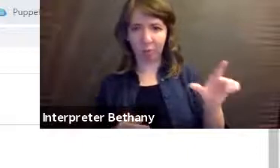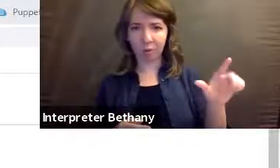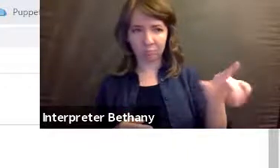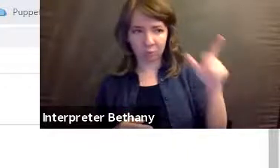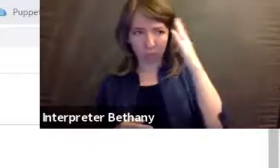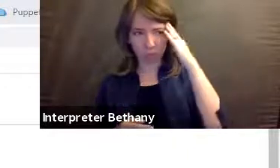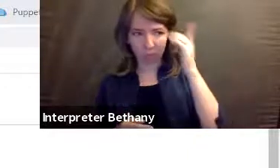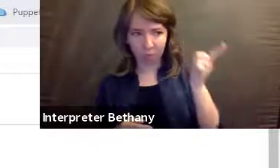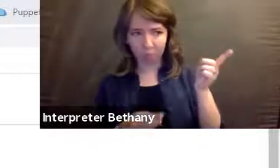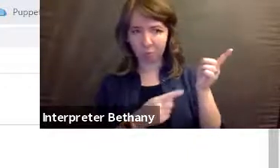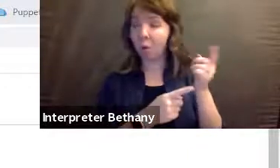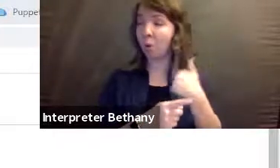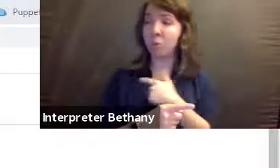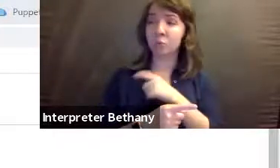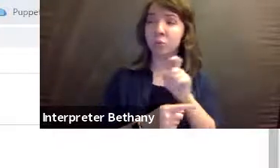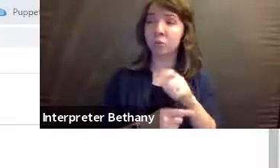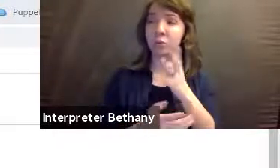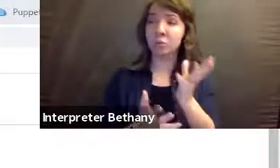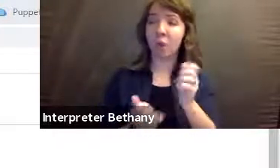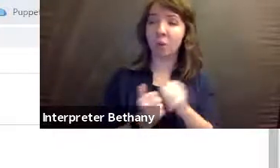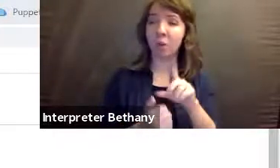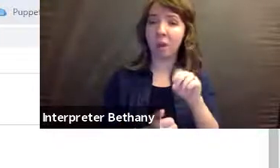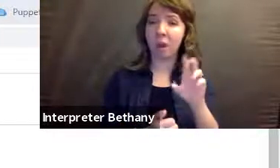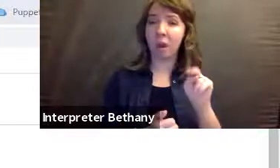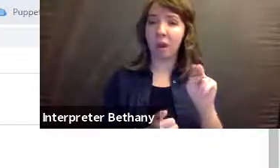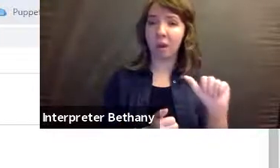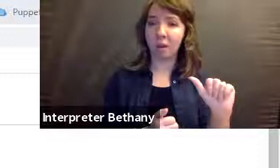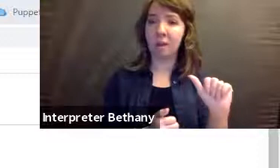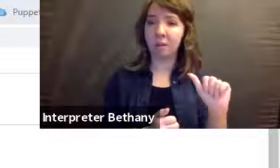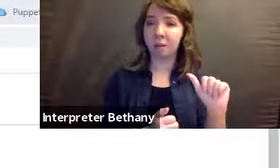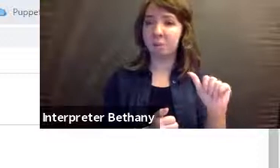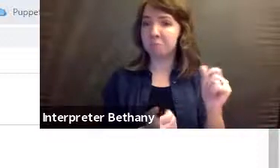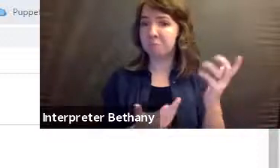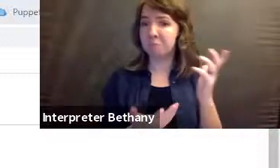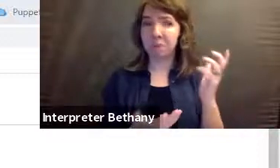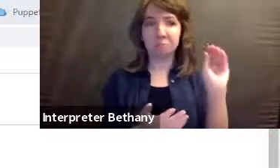laurel doud: We should talk to Donna chime in. laurel doud: Just to put it in our archive.